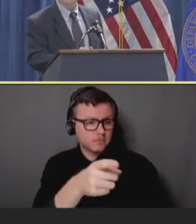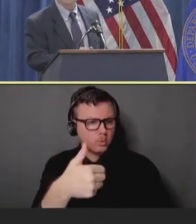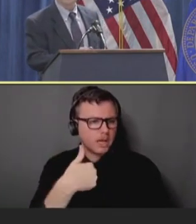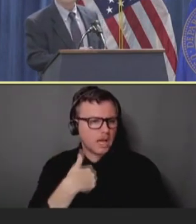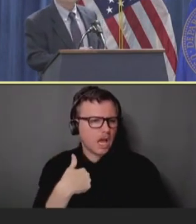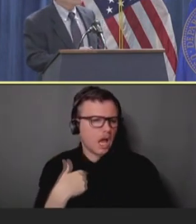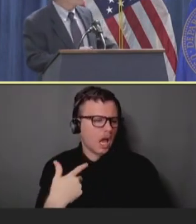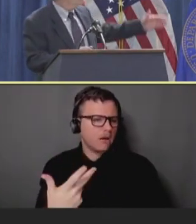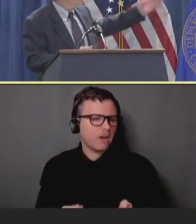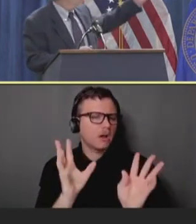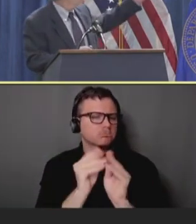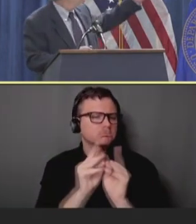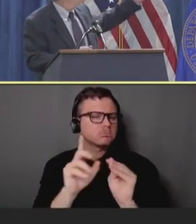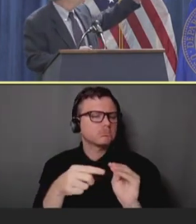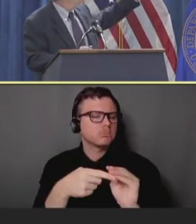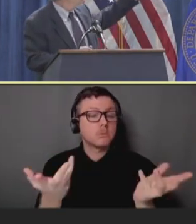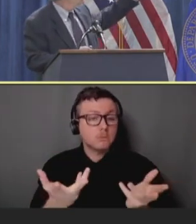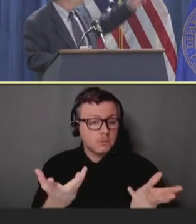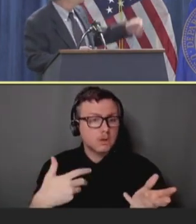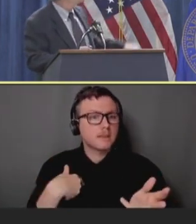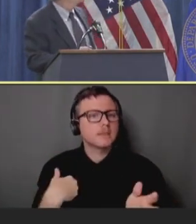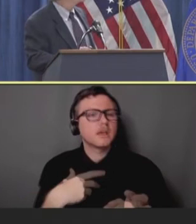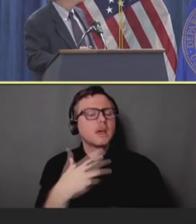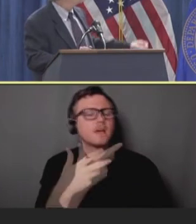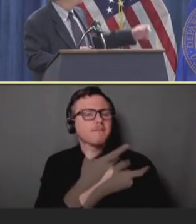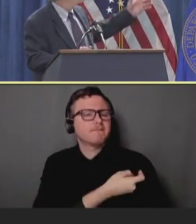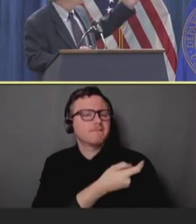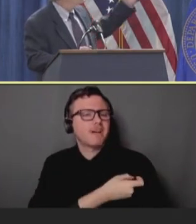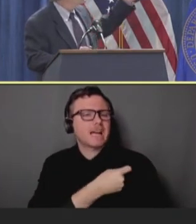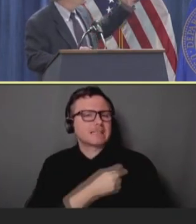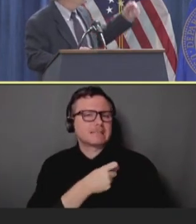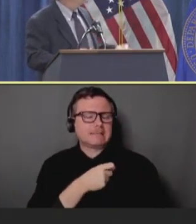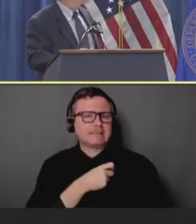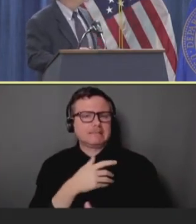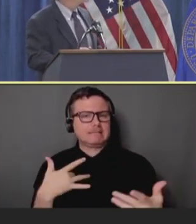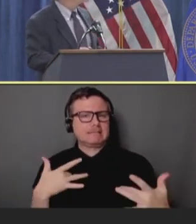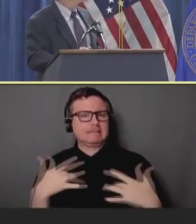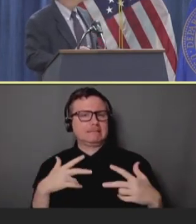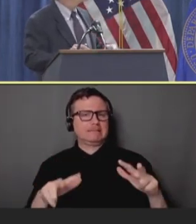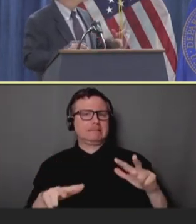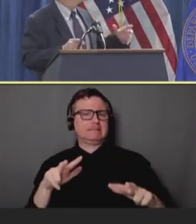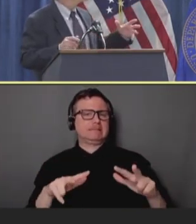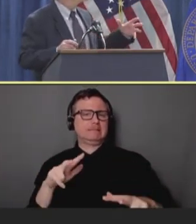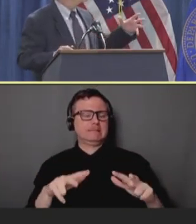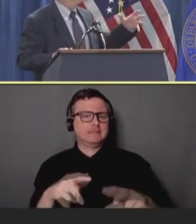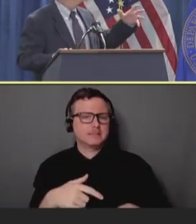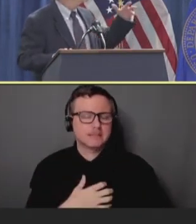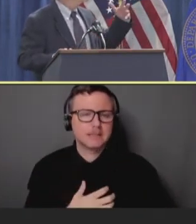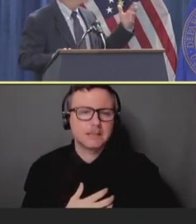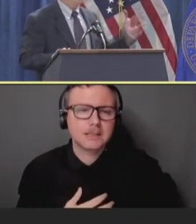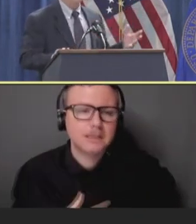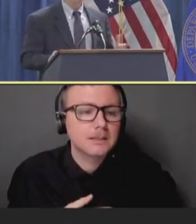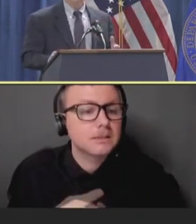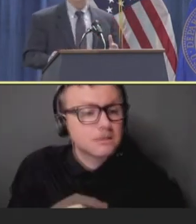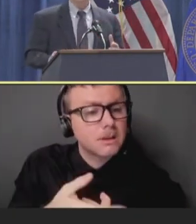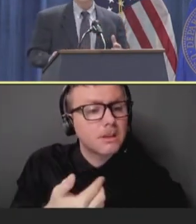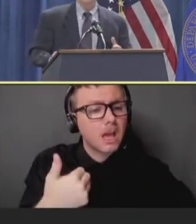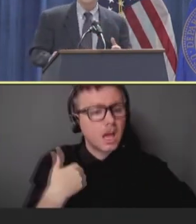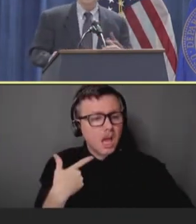And what you see, as you would expect, the anti vax forces brought several buses, a couple